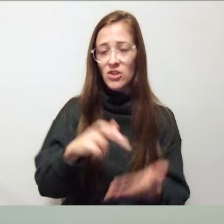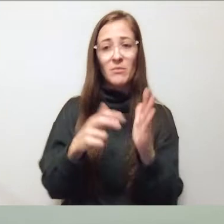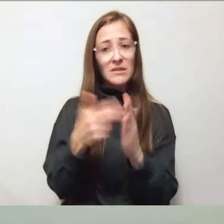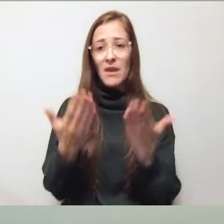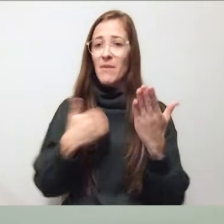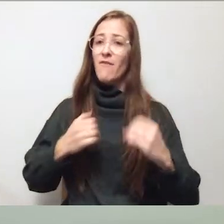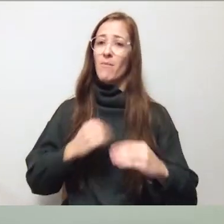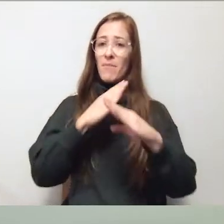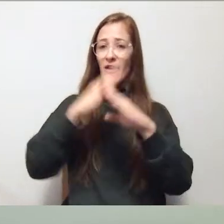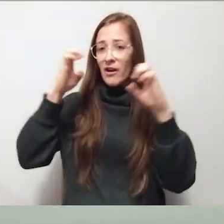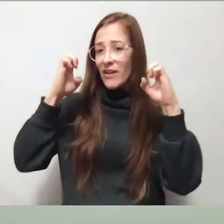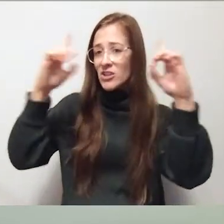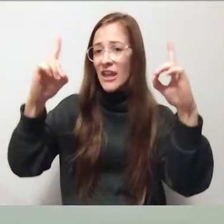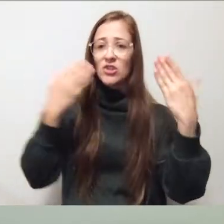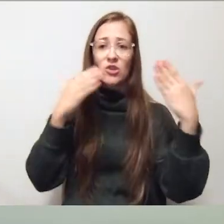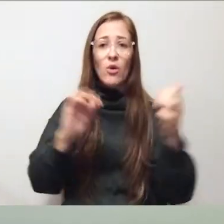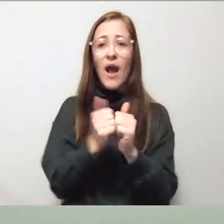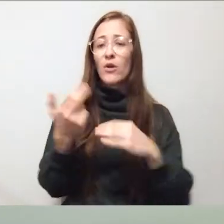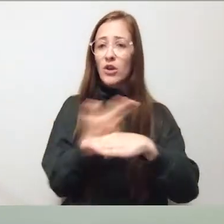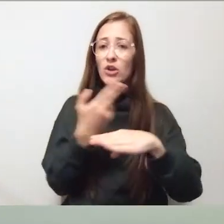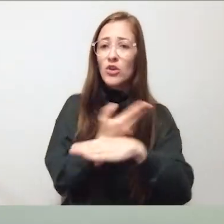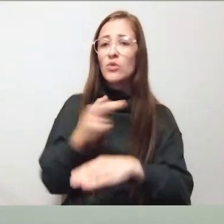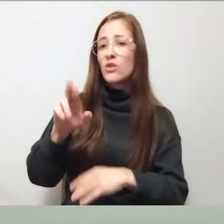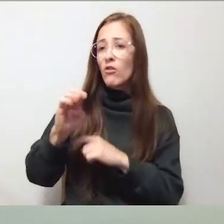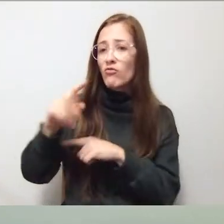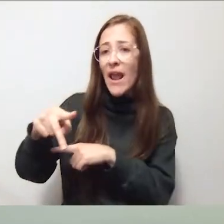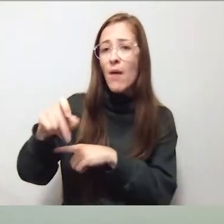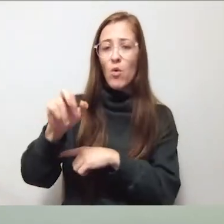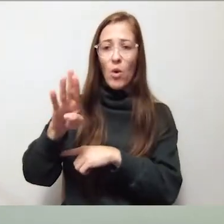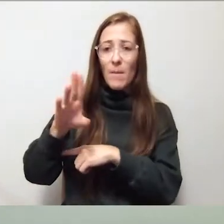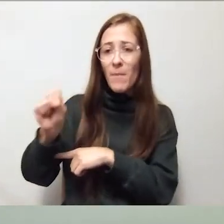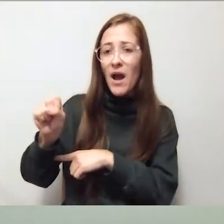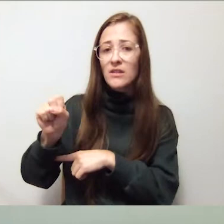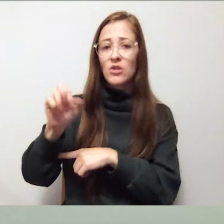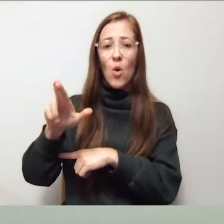Not knowing how to use the bus or a ramp or the lift on the bus can be very intimidating.